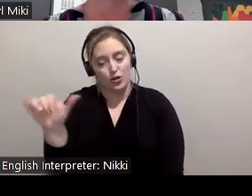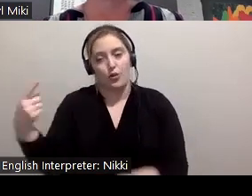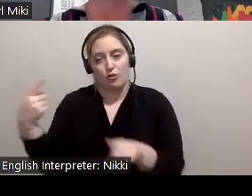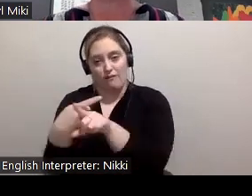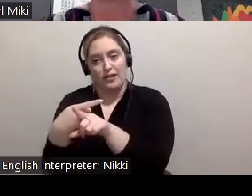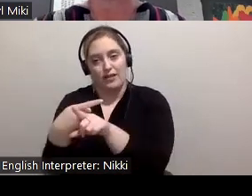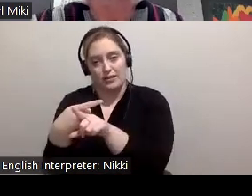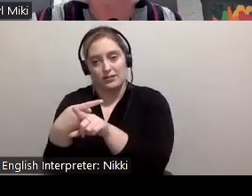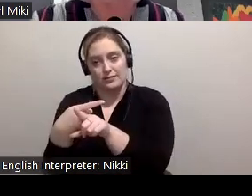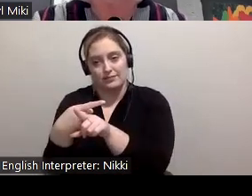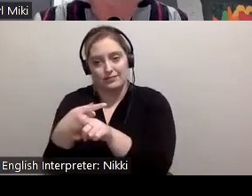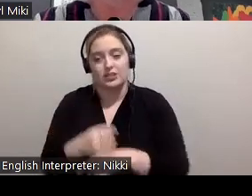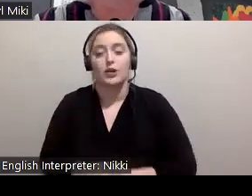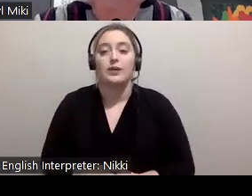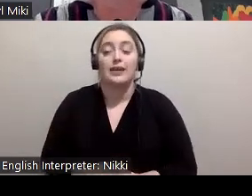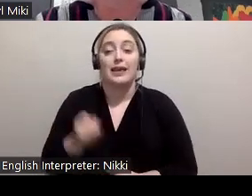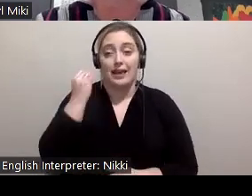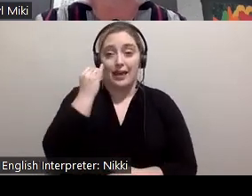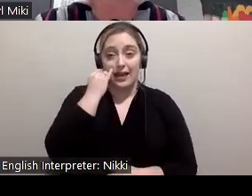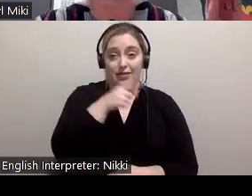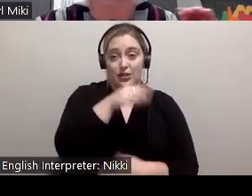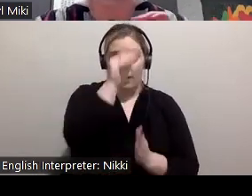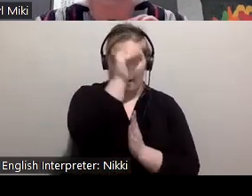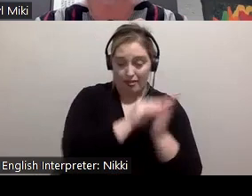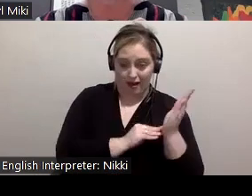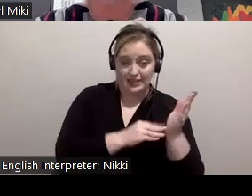you are successful if you put in an application for community